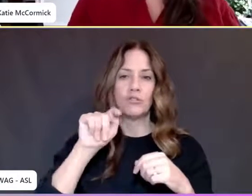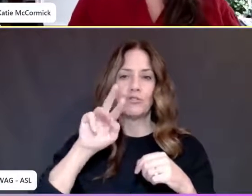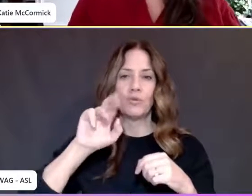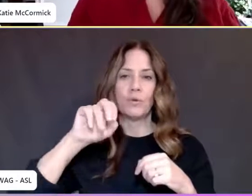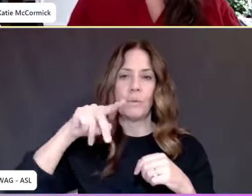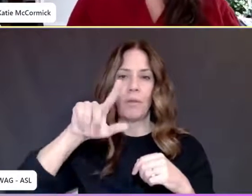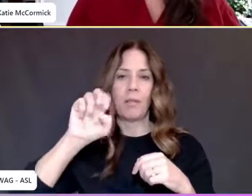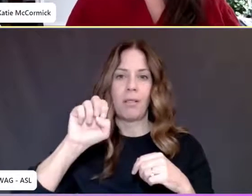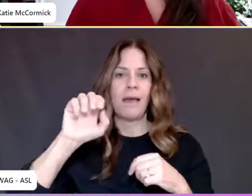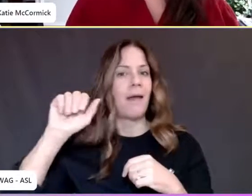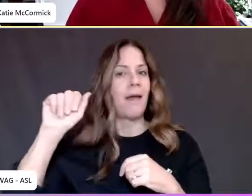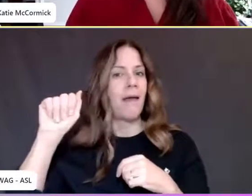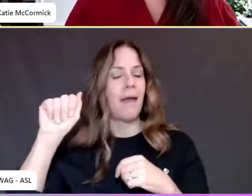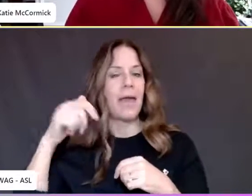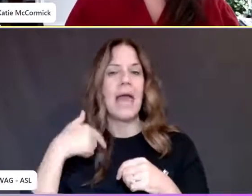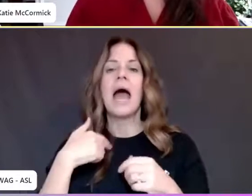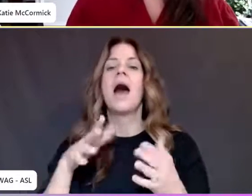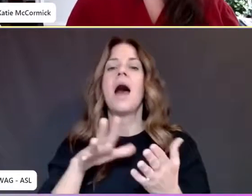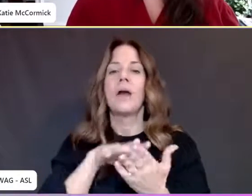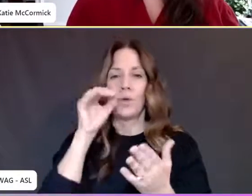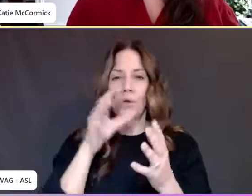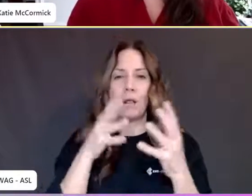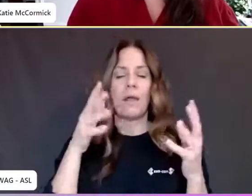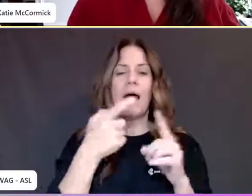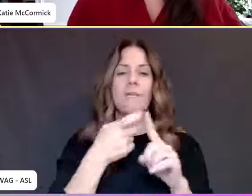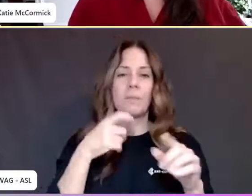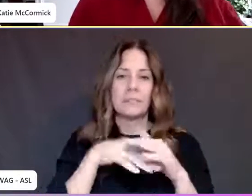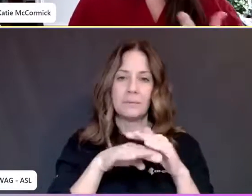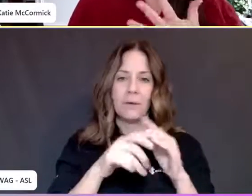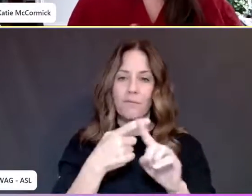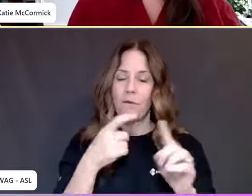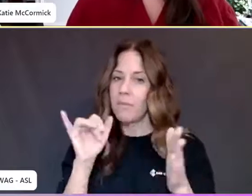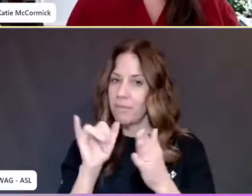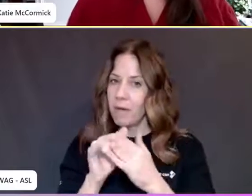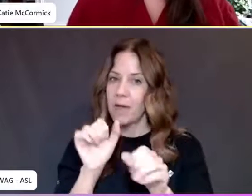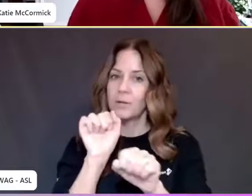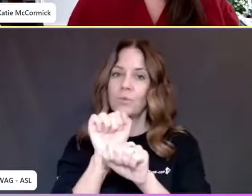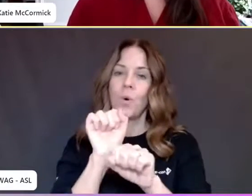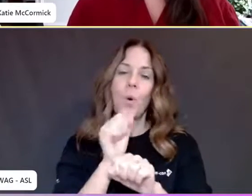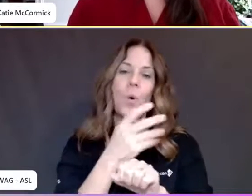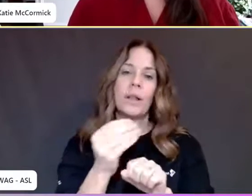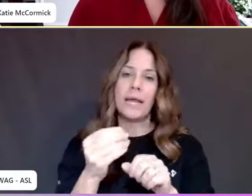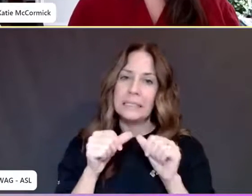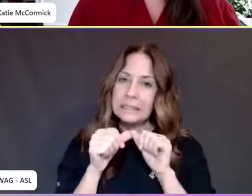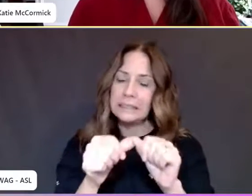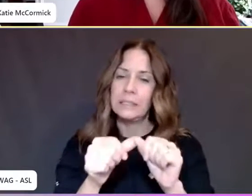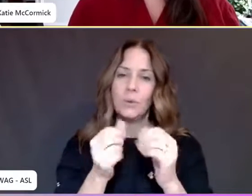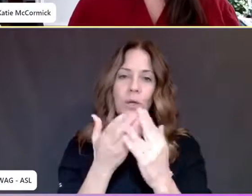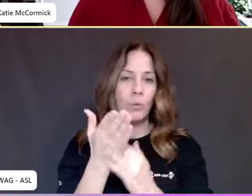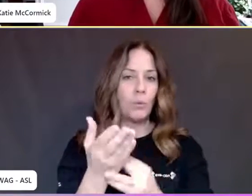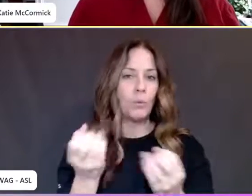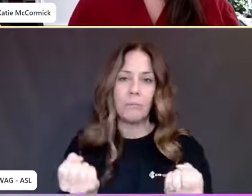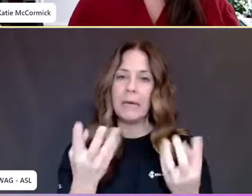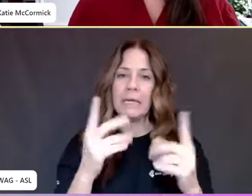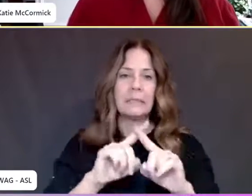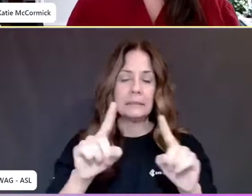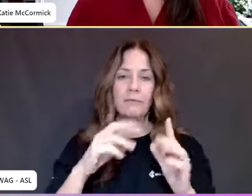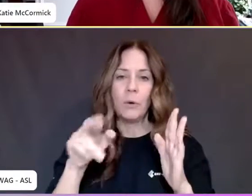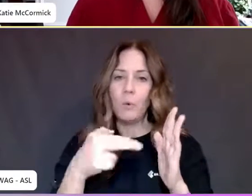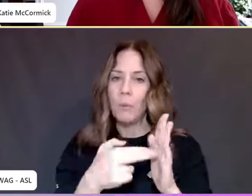had 2.0 at the time come on I think it was AAA, so I learned a lot about